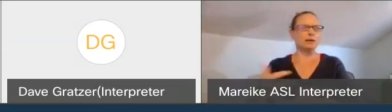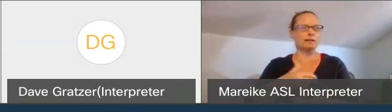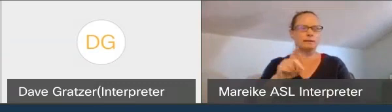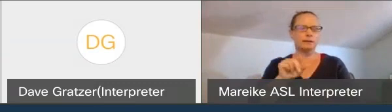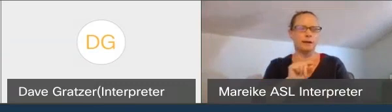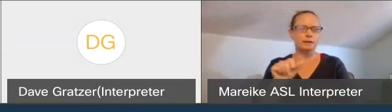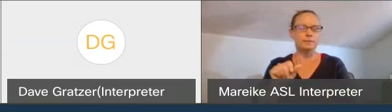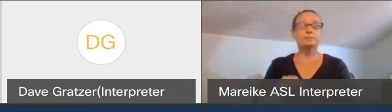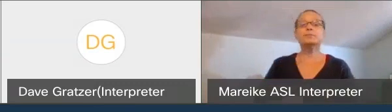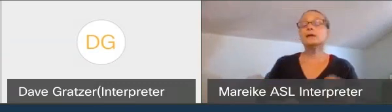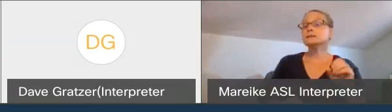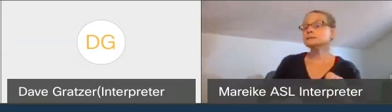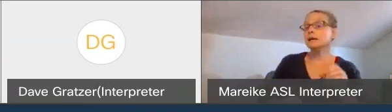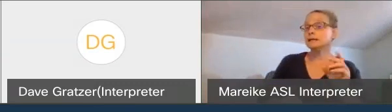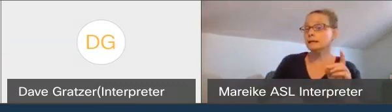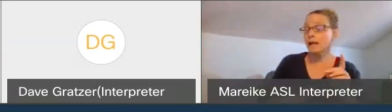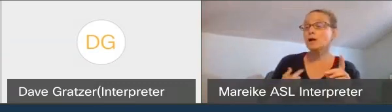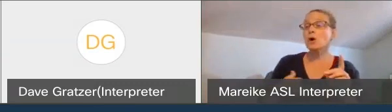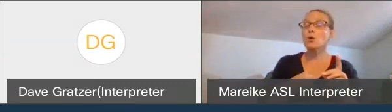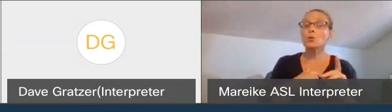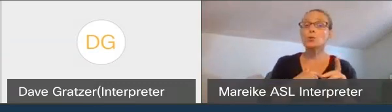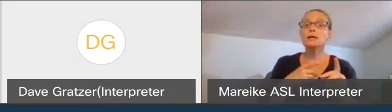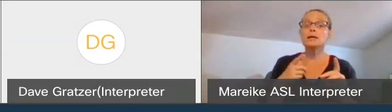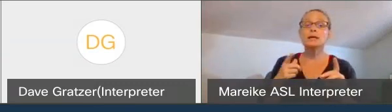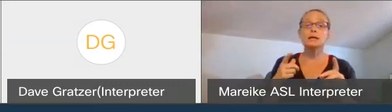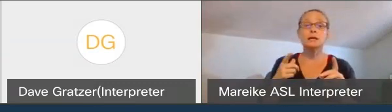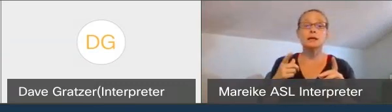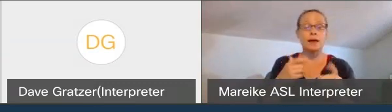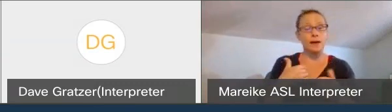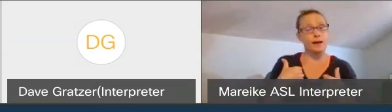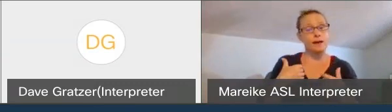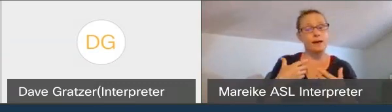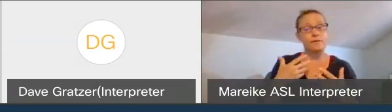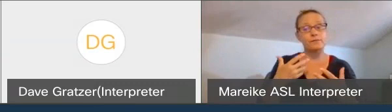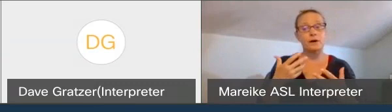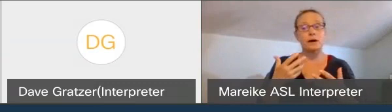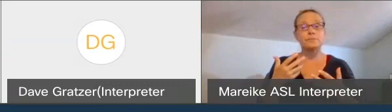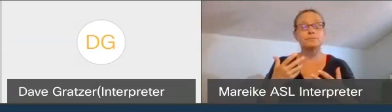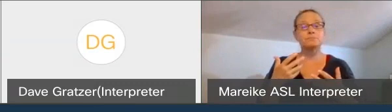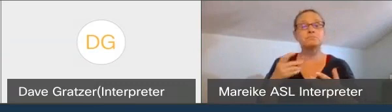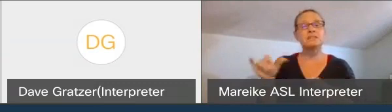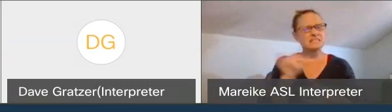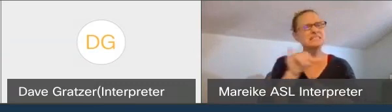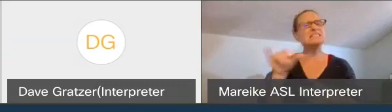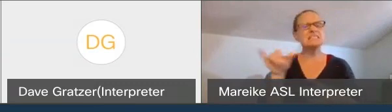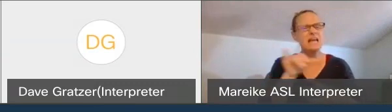Dunford: In San Diego, we, um, we have a, uh-- the same issues that, unfortunately, you know,